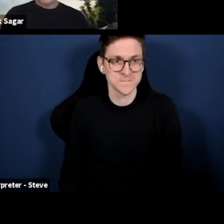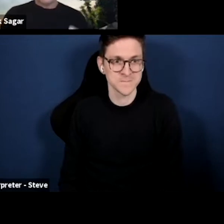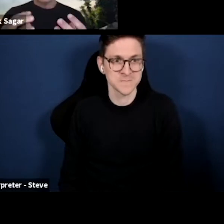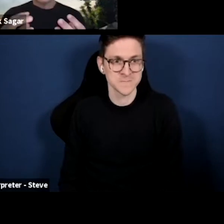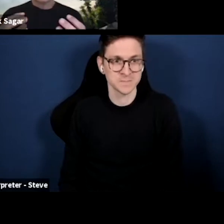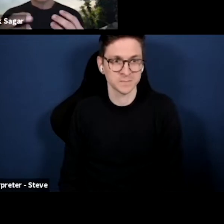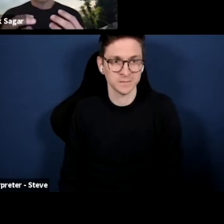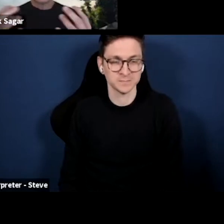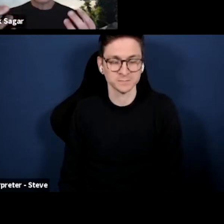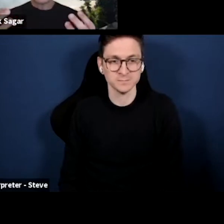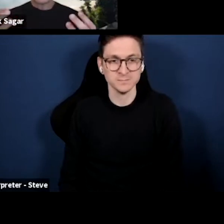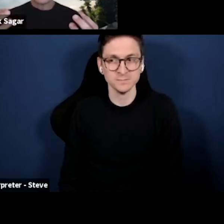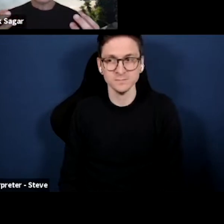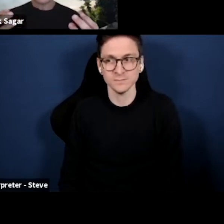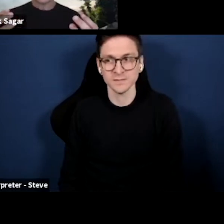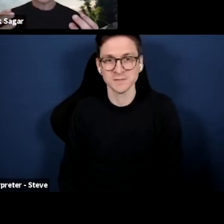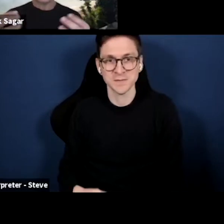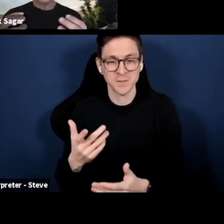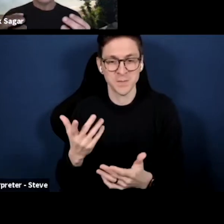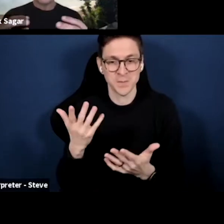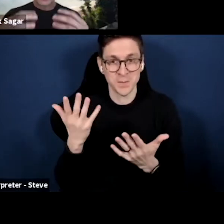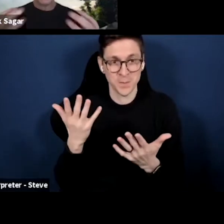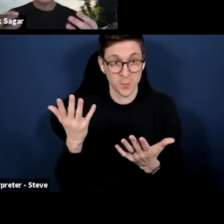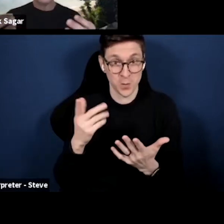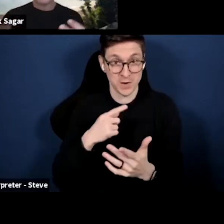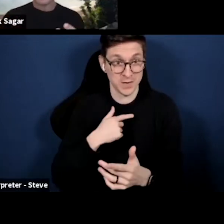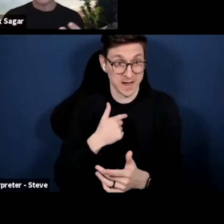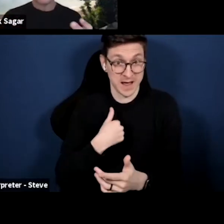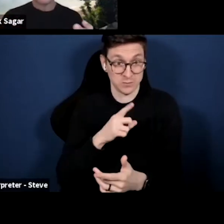so the thing that's really fascinated me is how are these muscles controlled